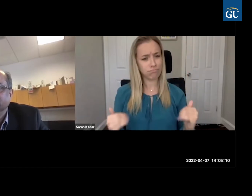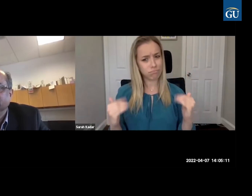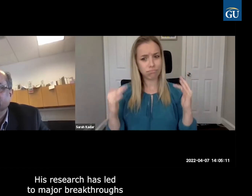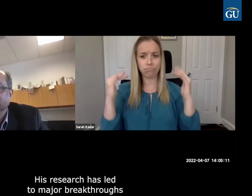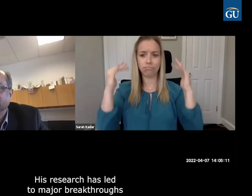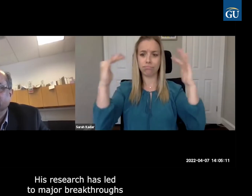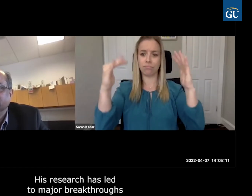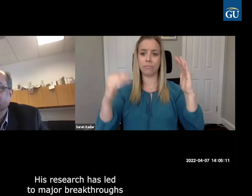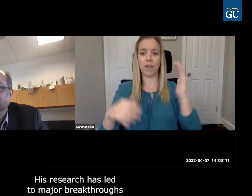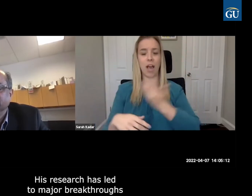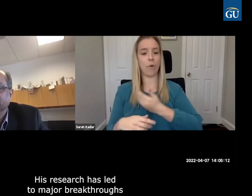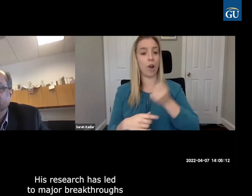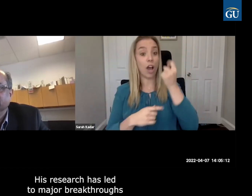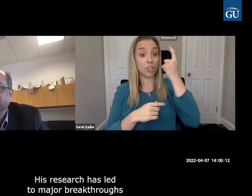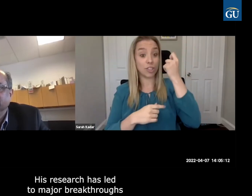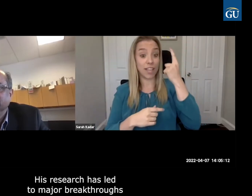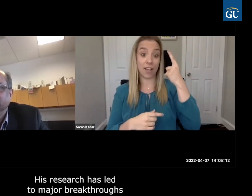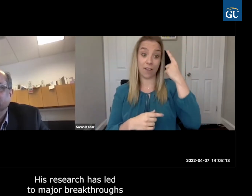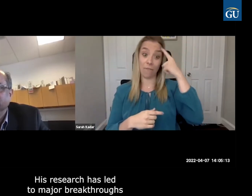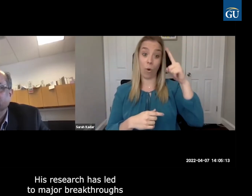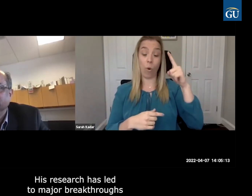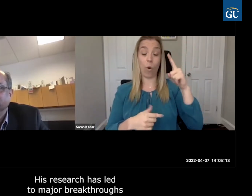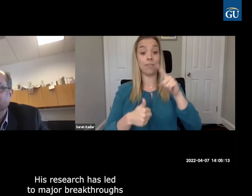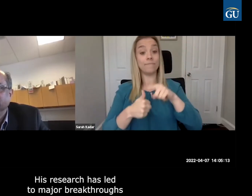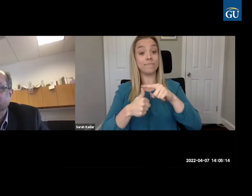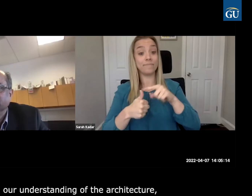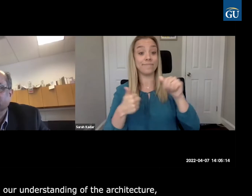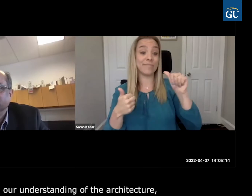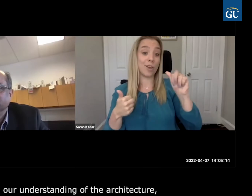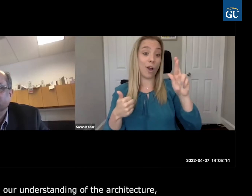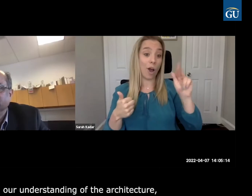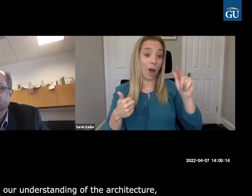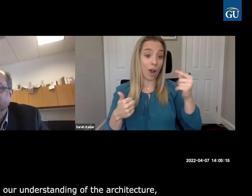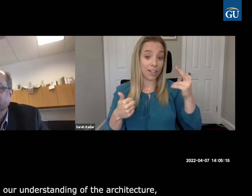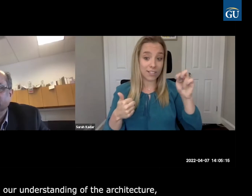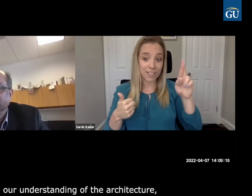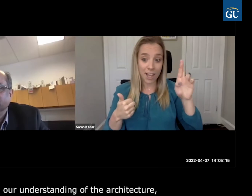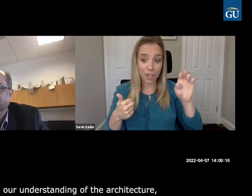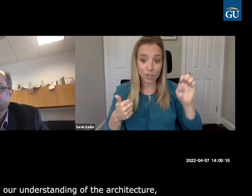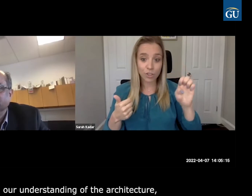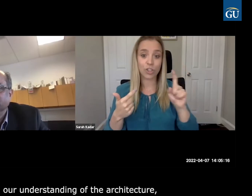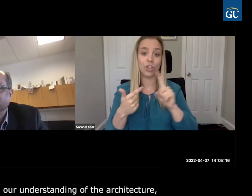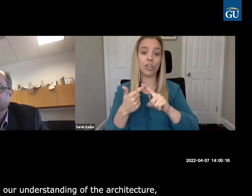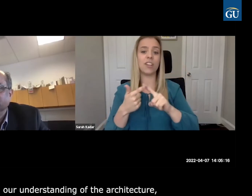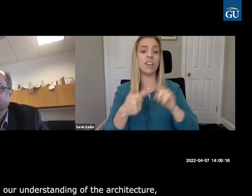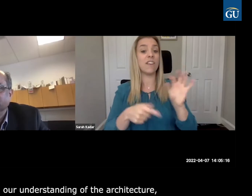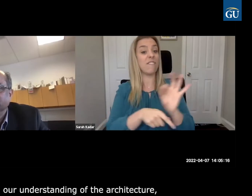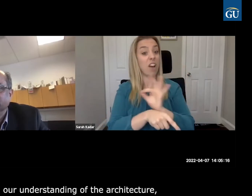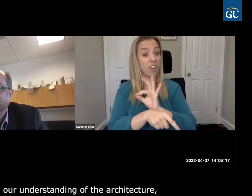his research has led to major breakthroughs in our understanding of